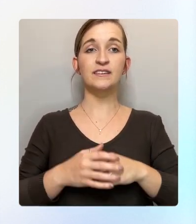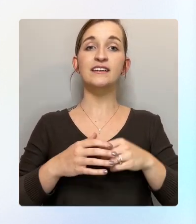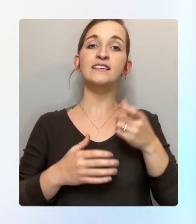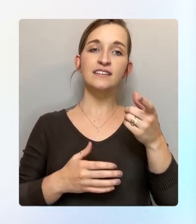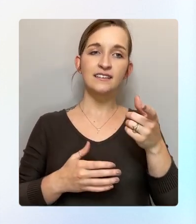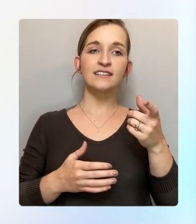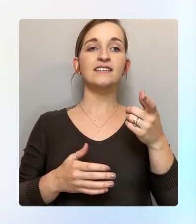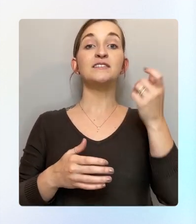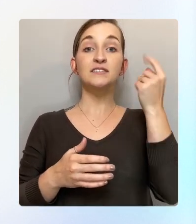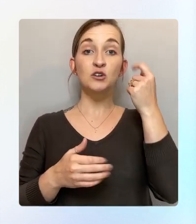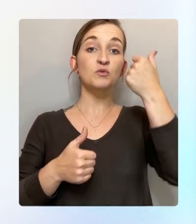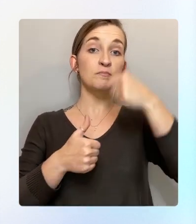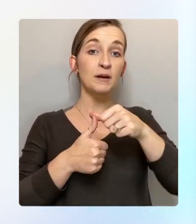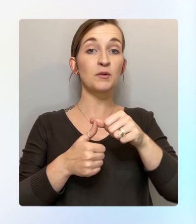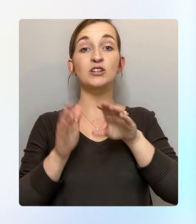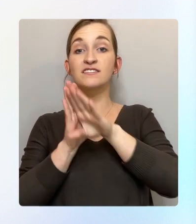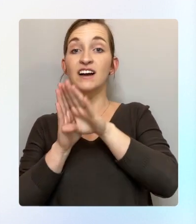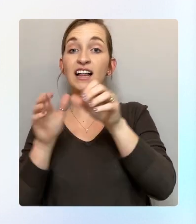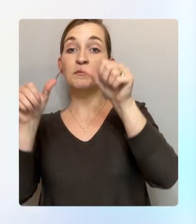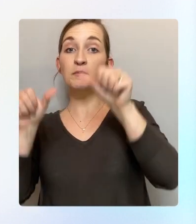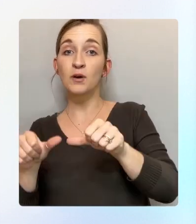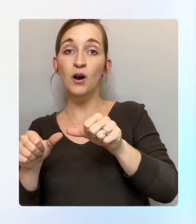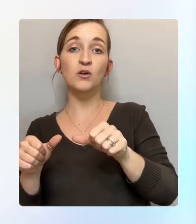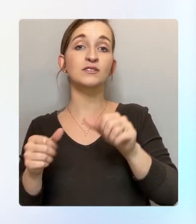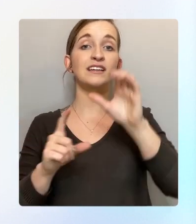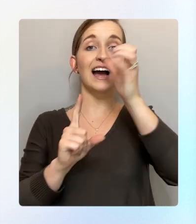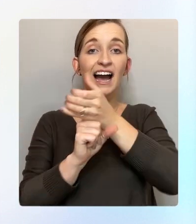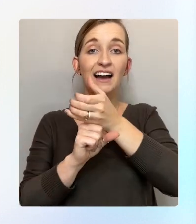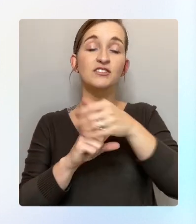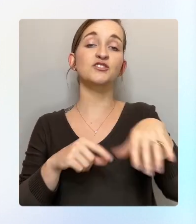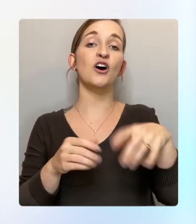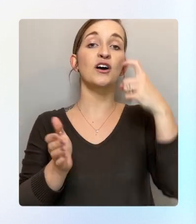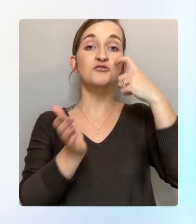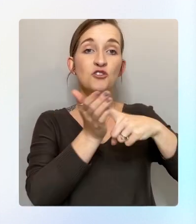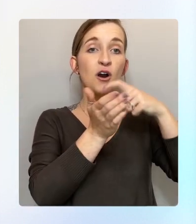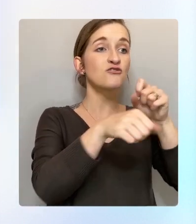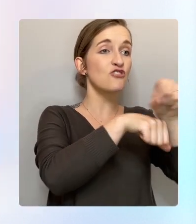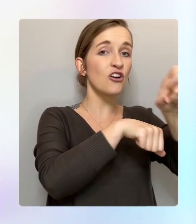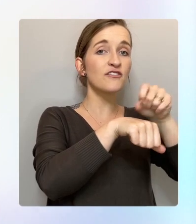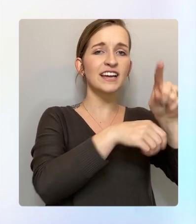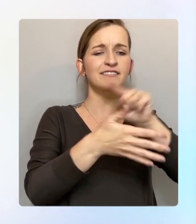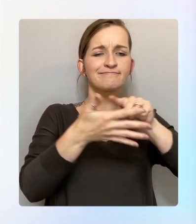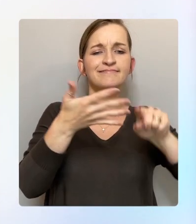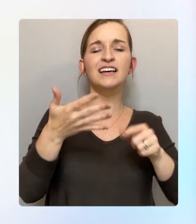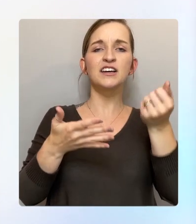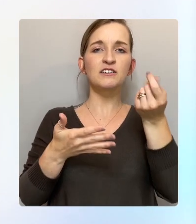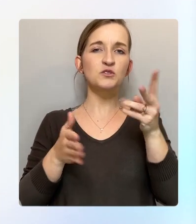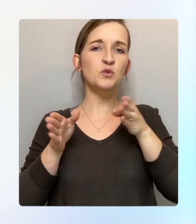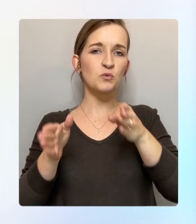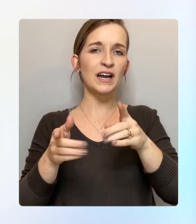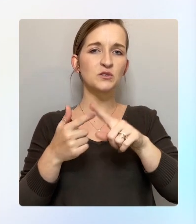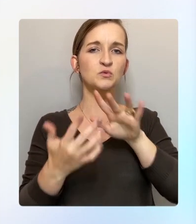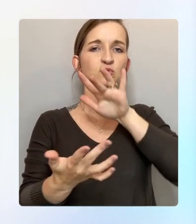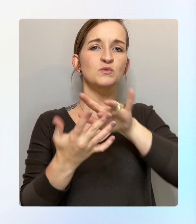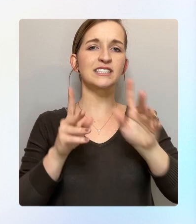are just a few ways to reach people and get them excited about your games. We're looking forward to being a part